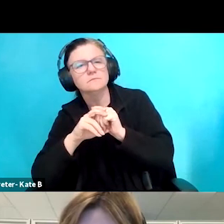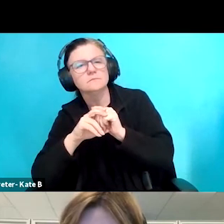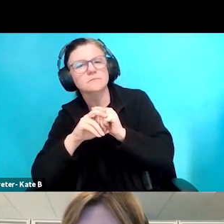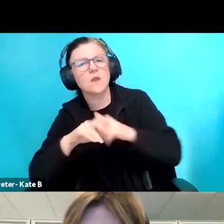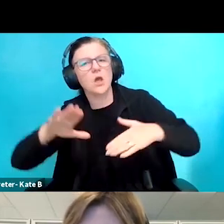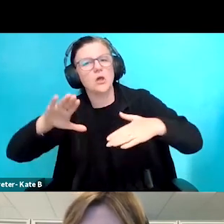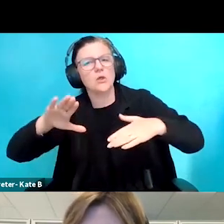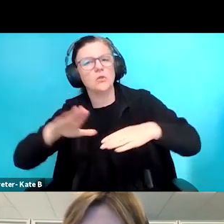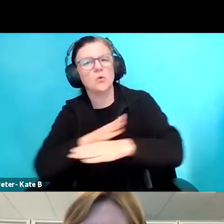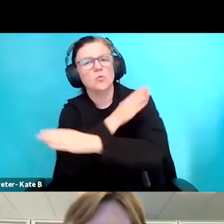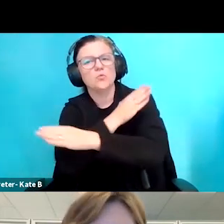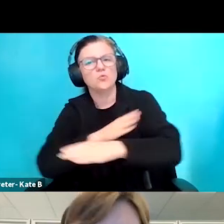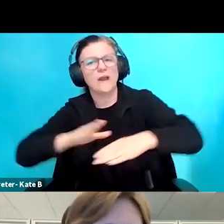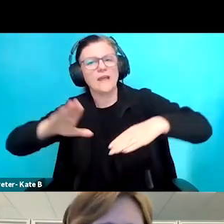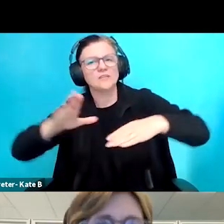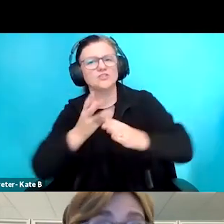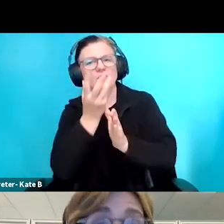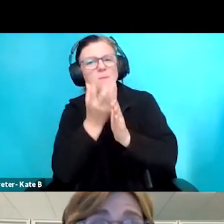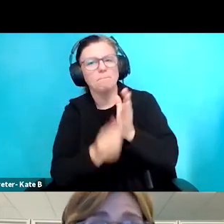what was the range of missing data so I guess was there missing data